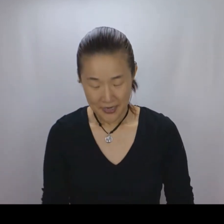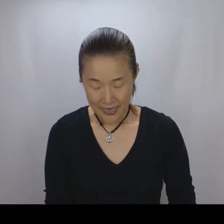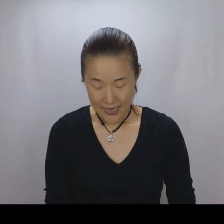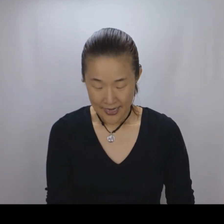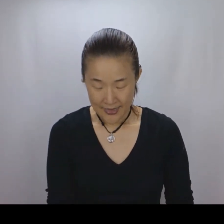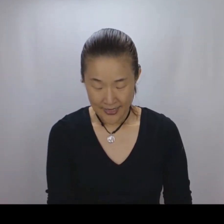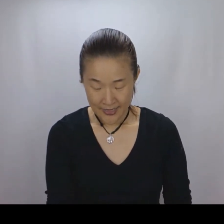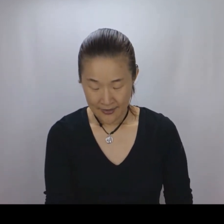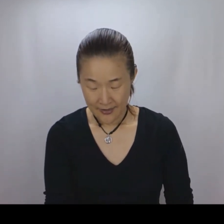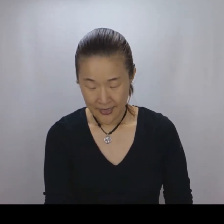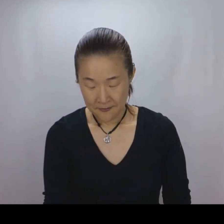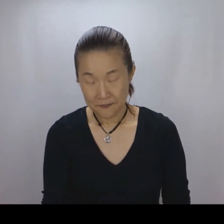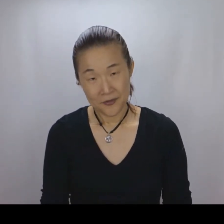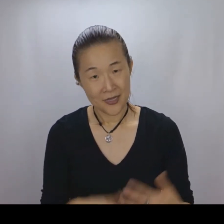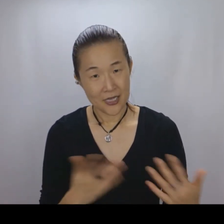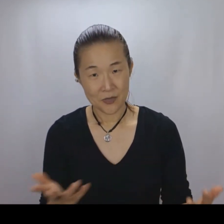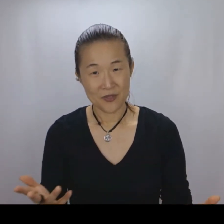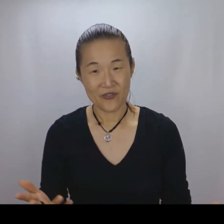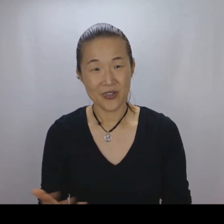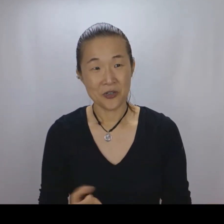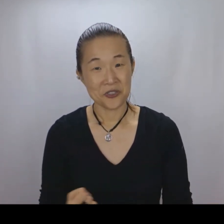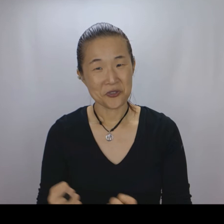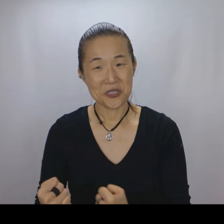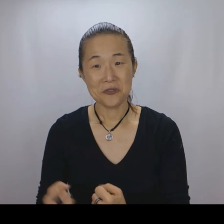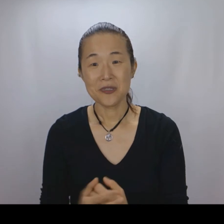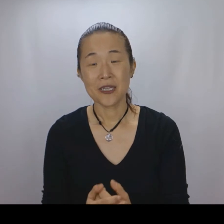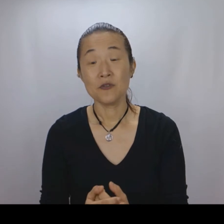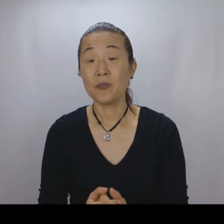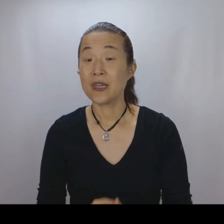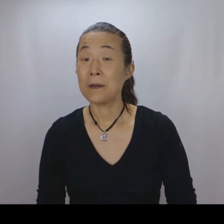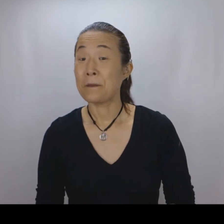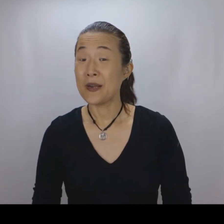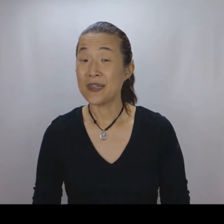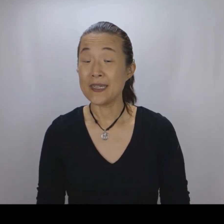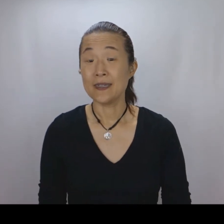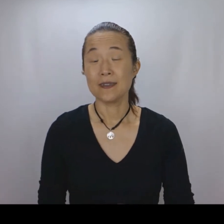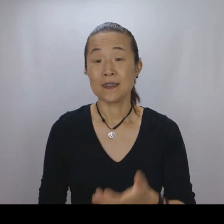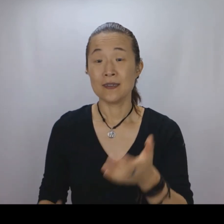And then if the engagement goes through, then you will become married.